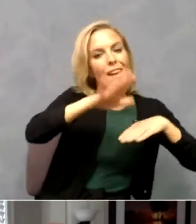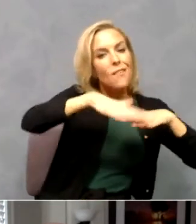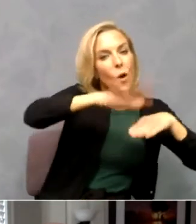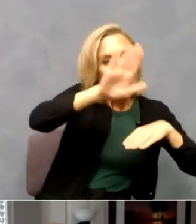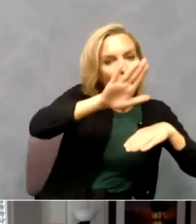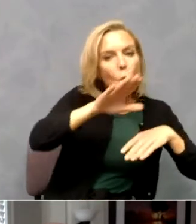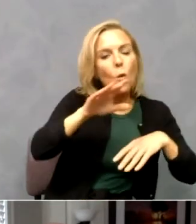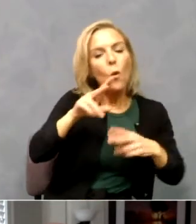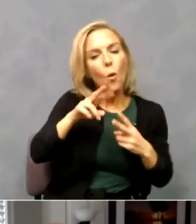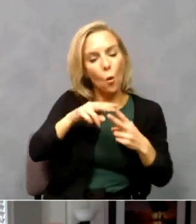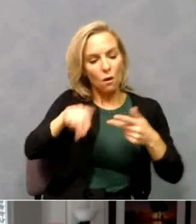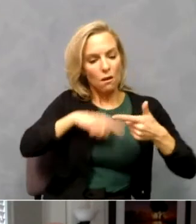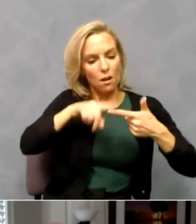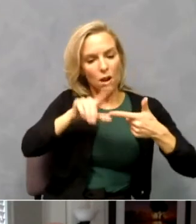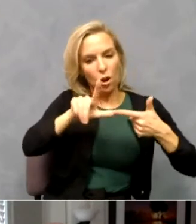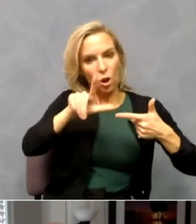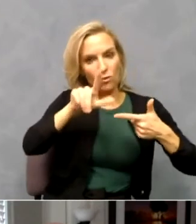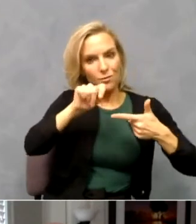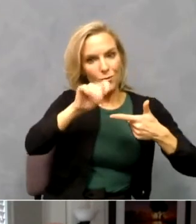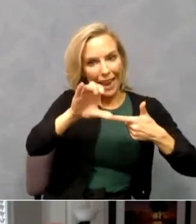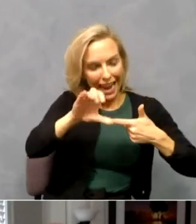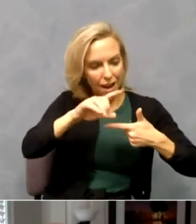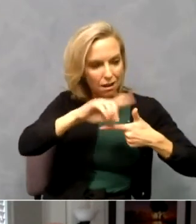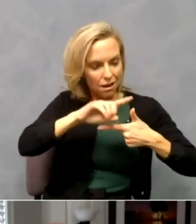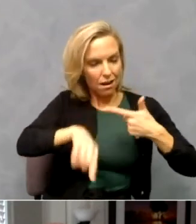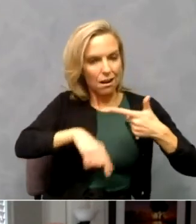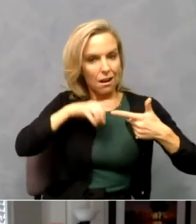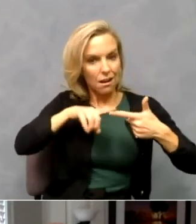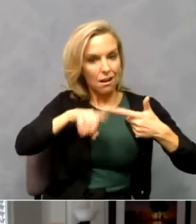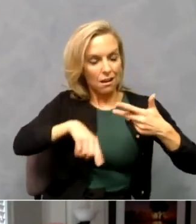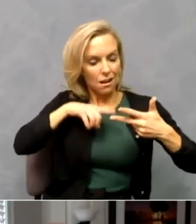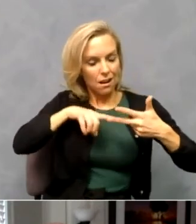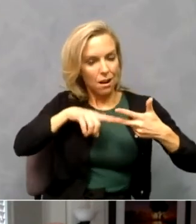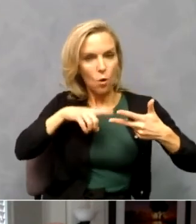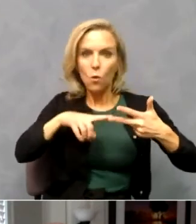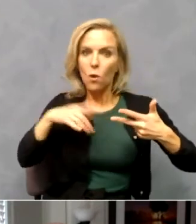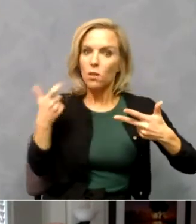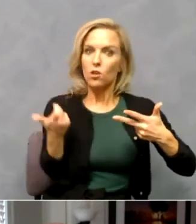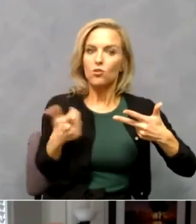residents. So these air really, really enormous buckets. If they weren't